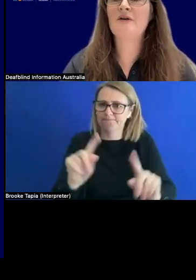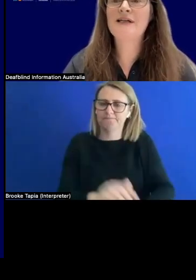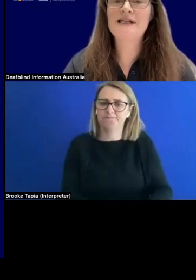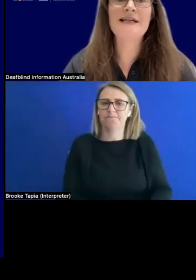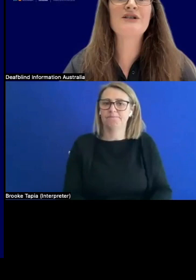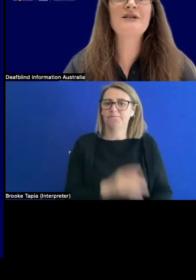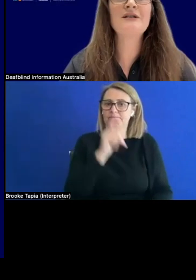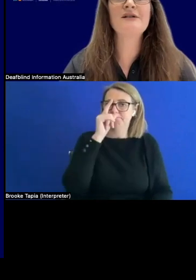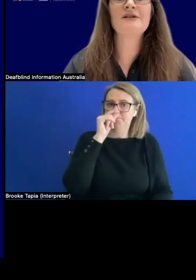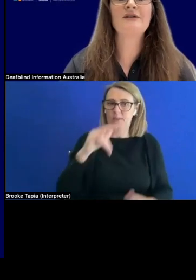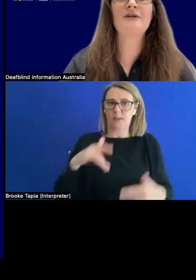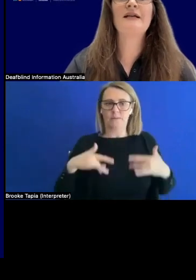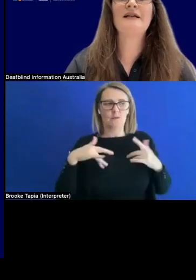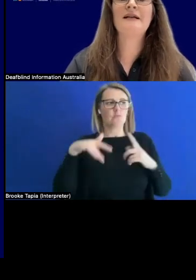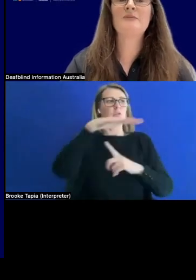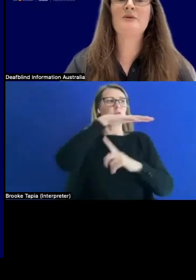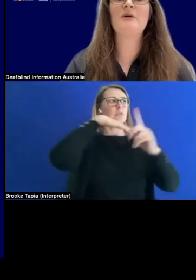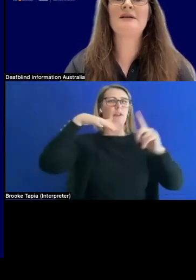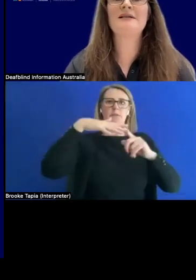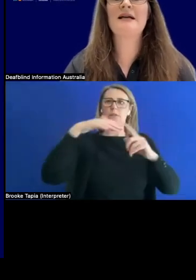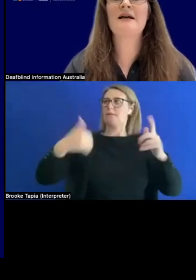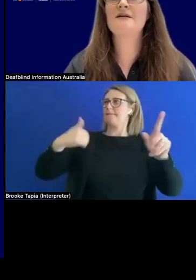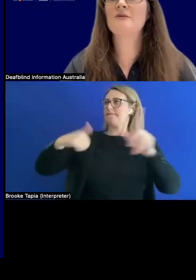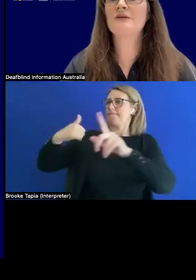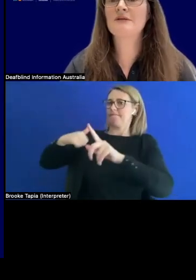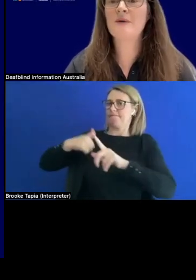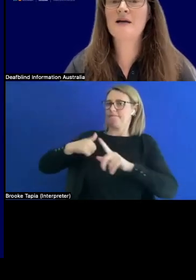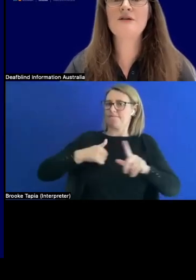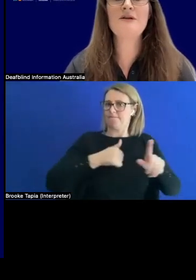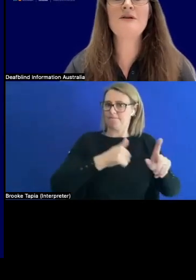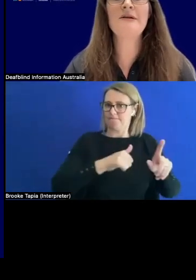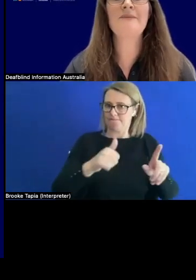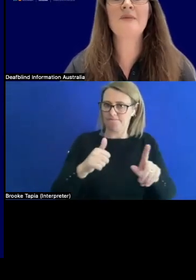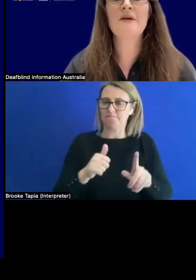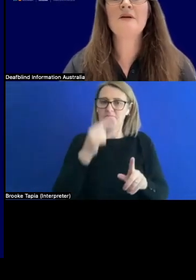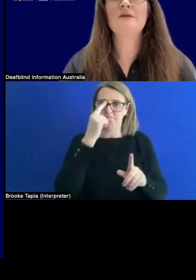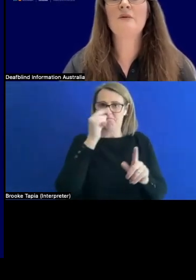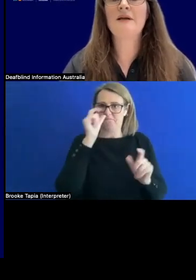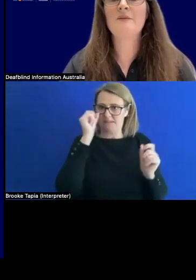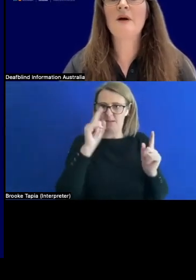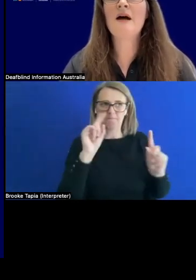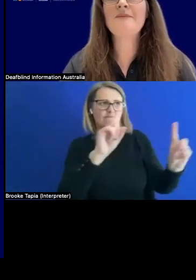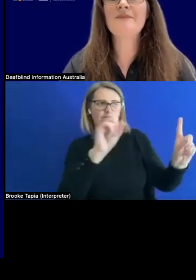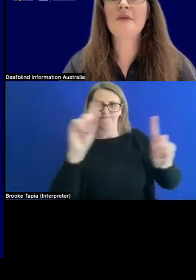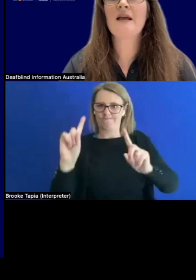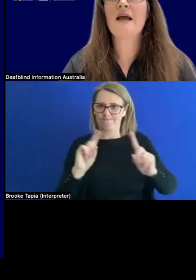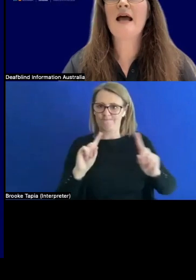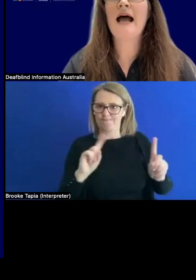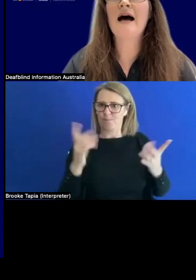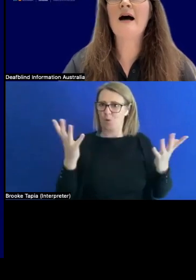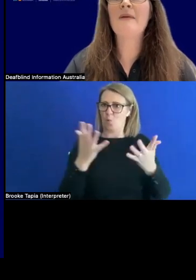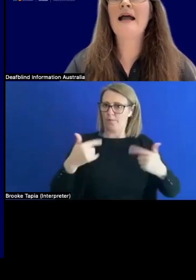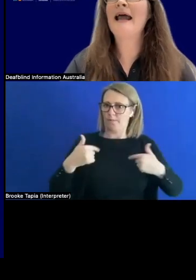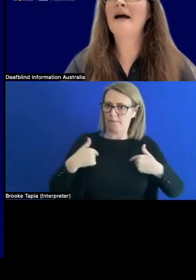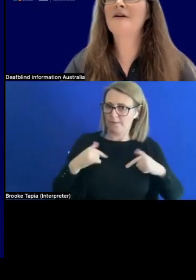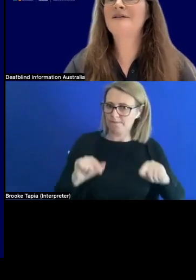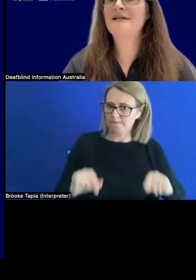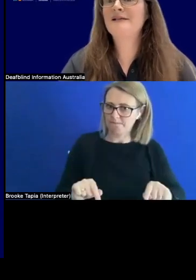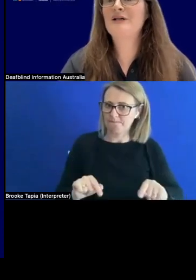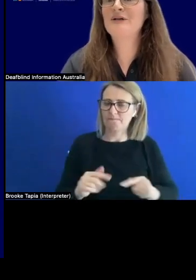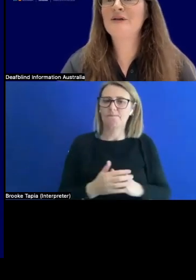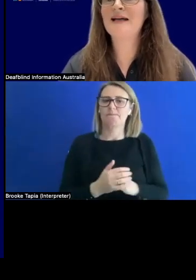orientation, so it can help you understand what’s around you, where you are, and how do things go,